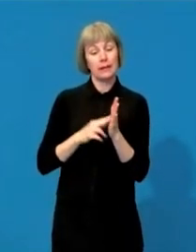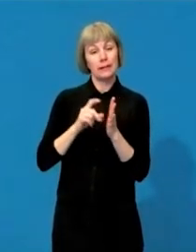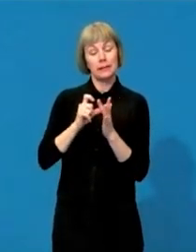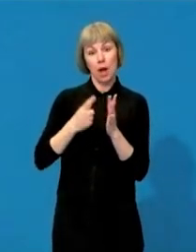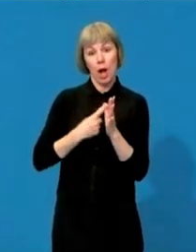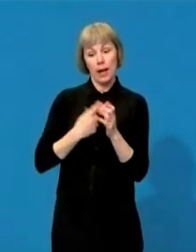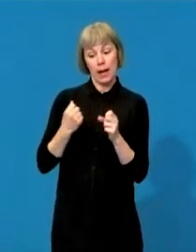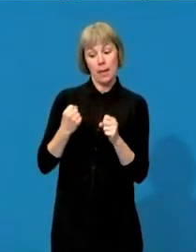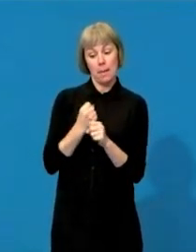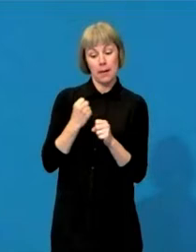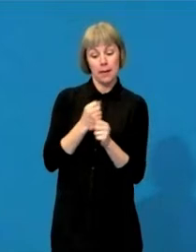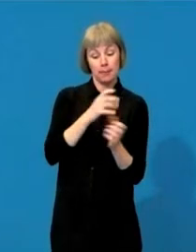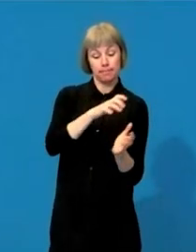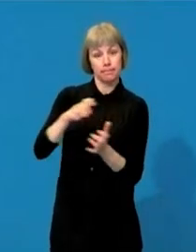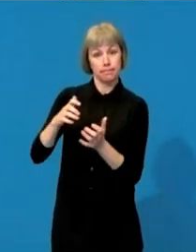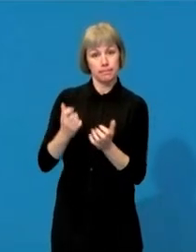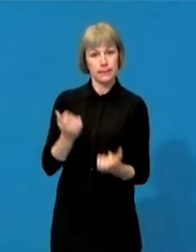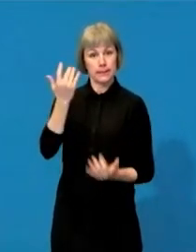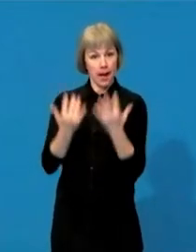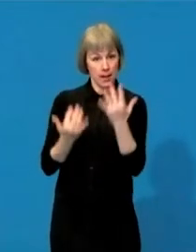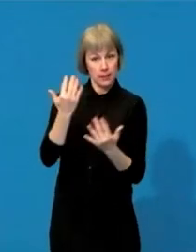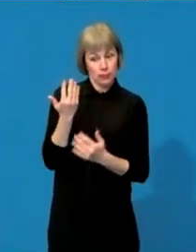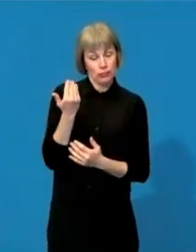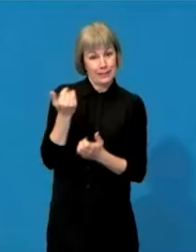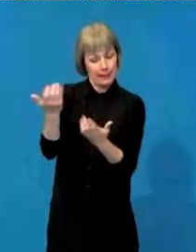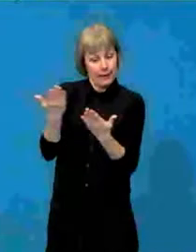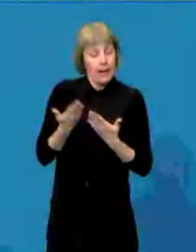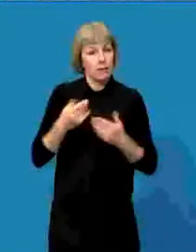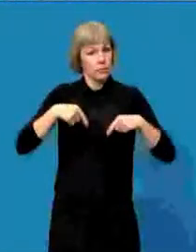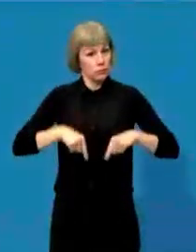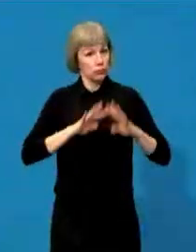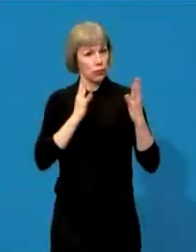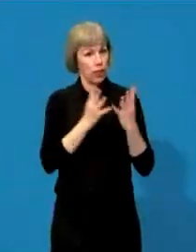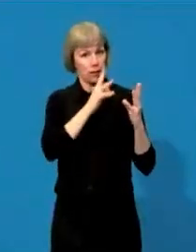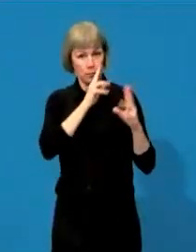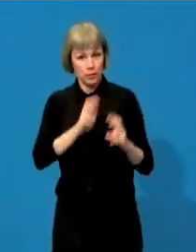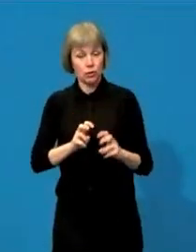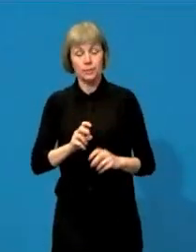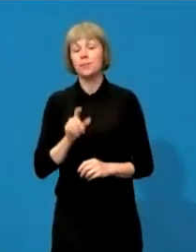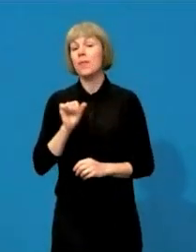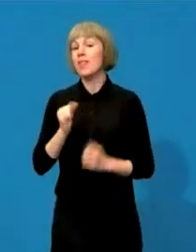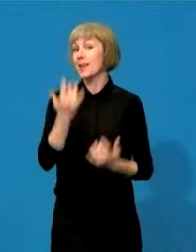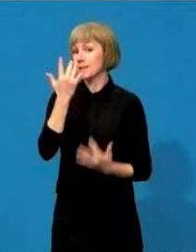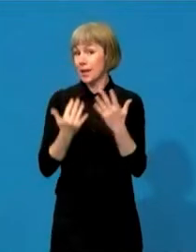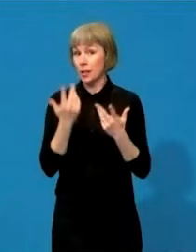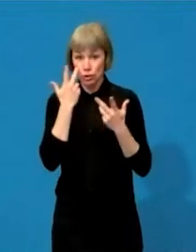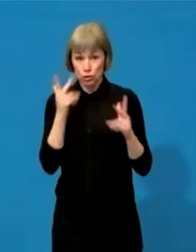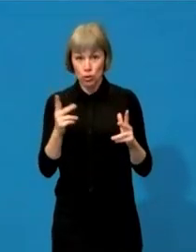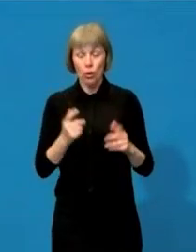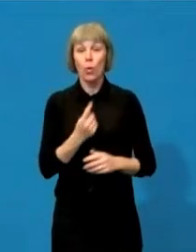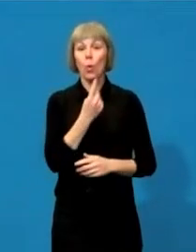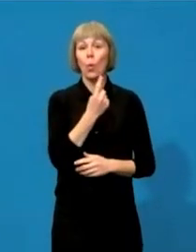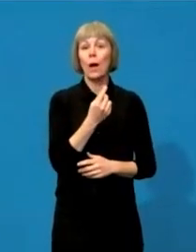Royal Commission recently indicates that, in Fitzroy Crossing, there are 183 First Nations